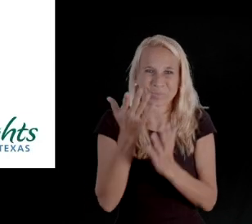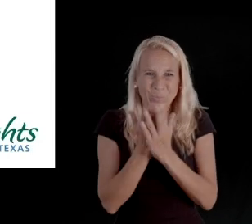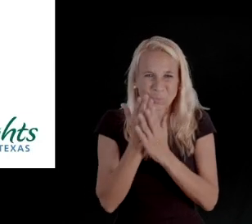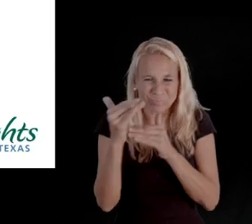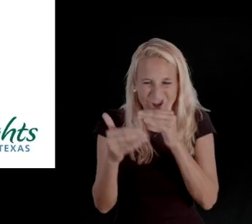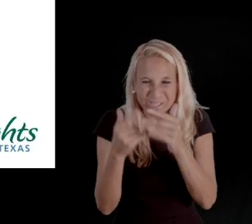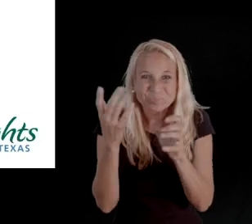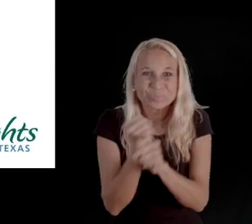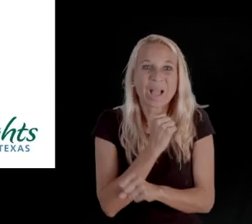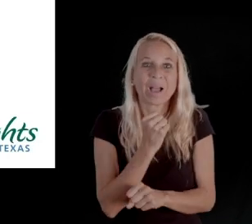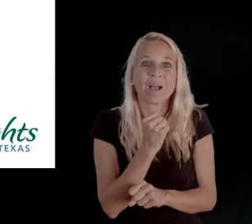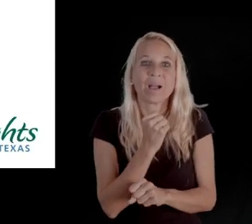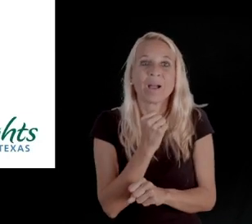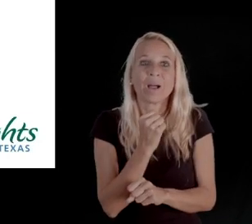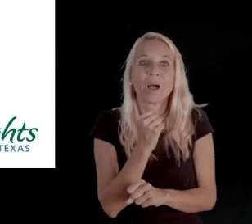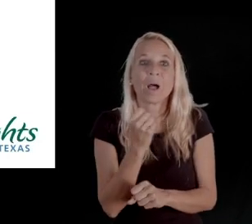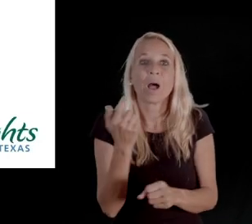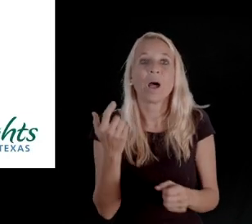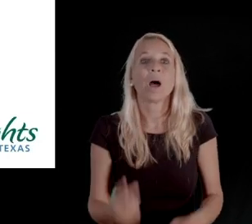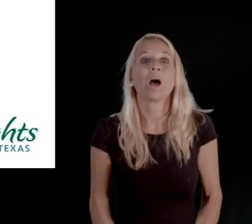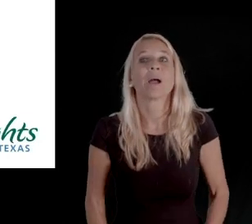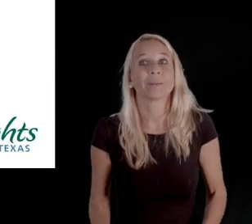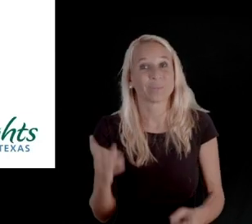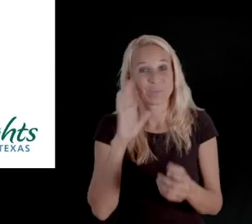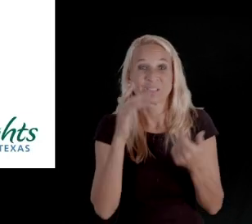this process just won, and they're trying to deny you again.